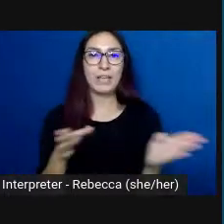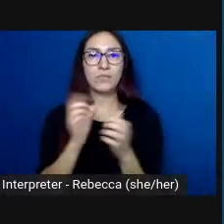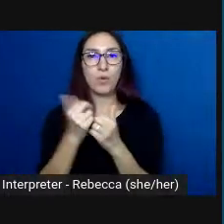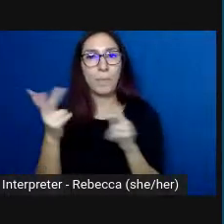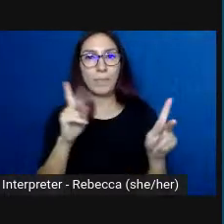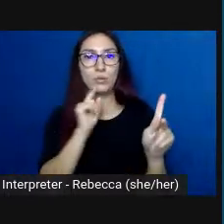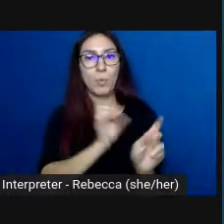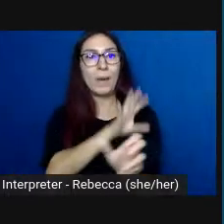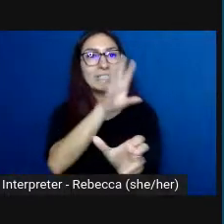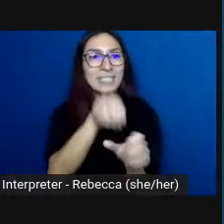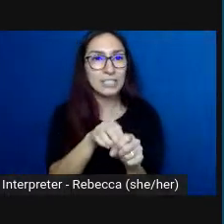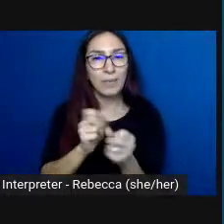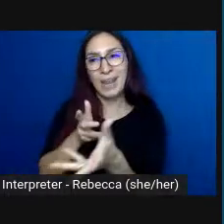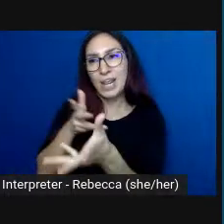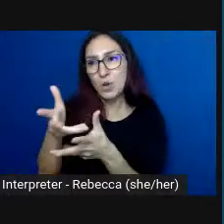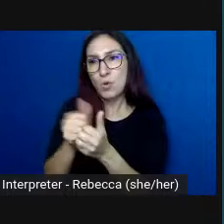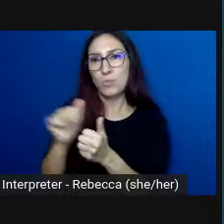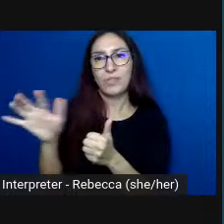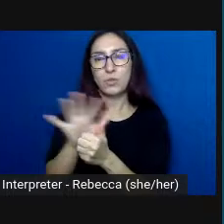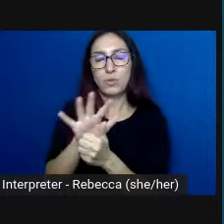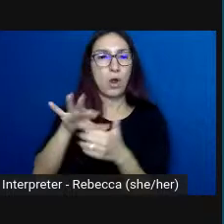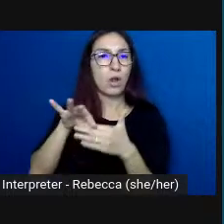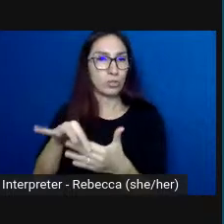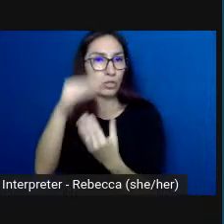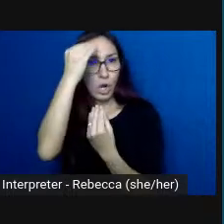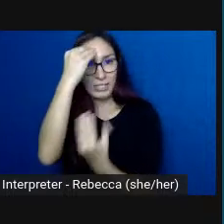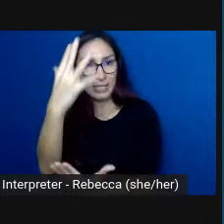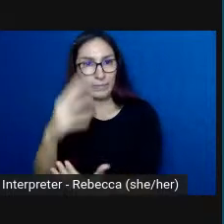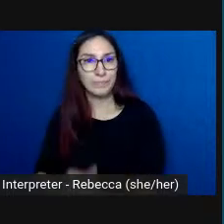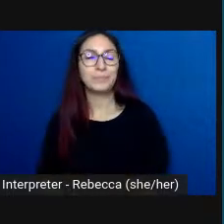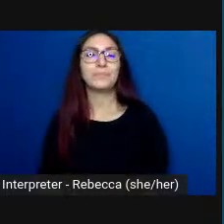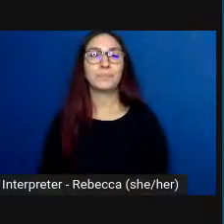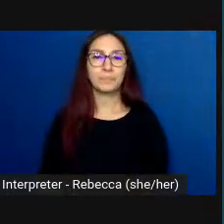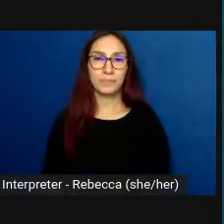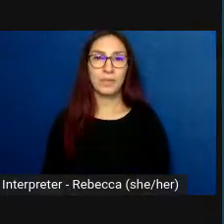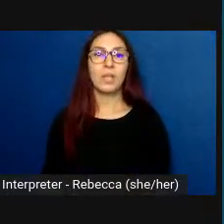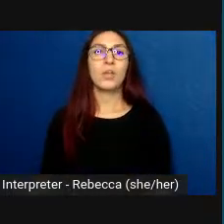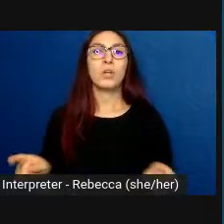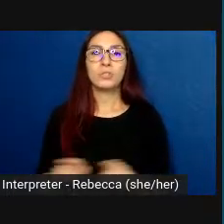[REFERRING TO SLIDES] While providing different ways for people to participate